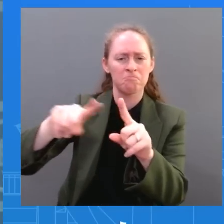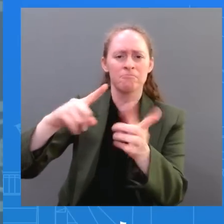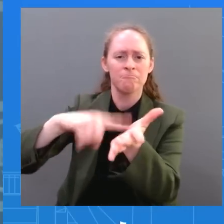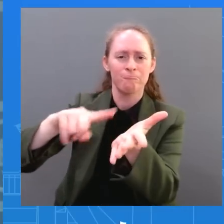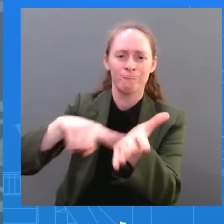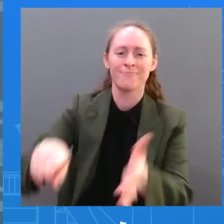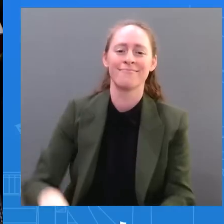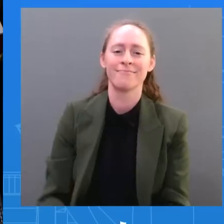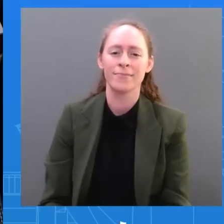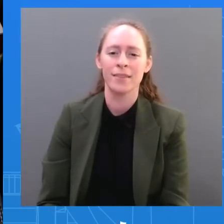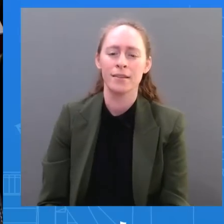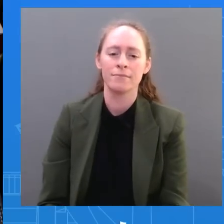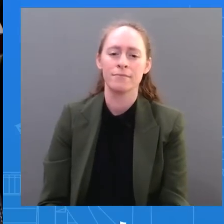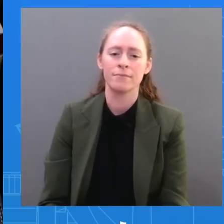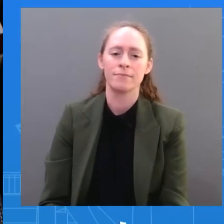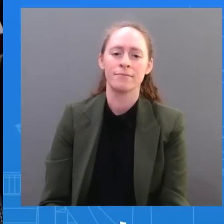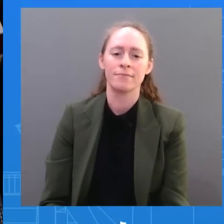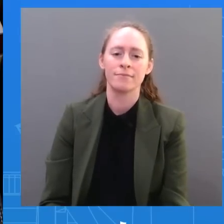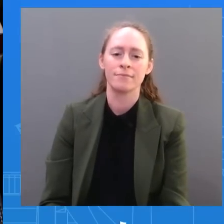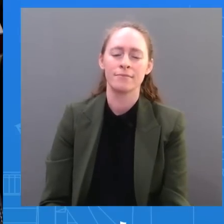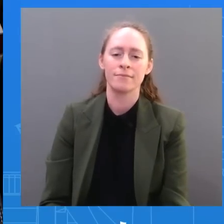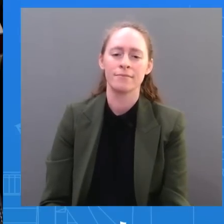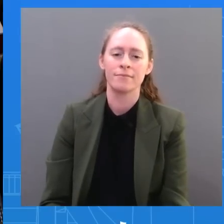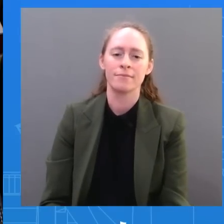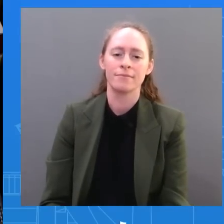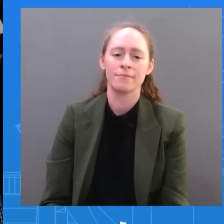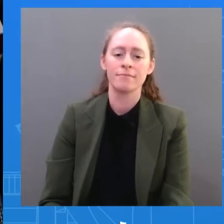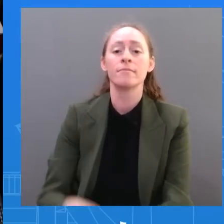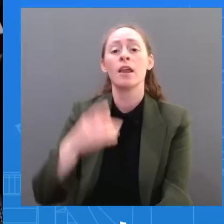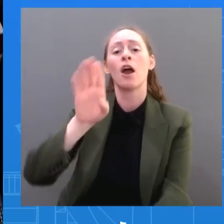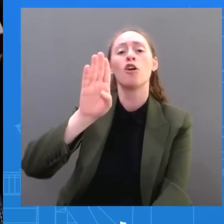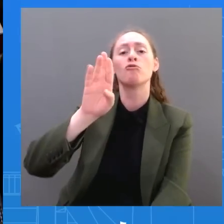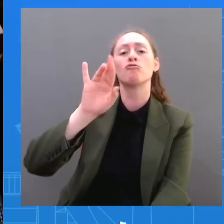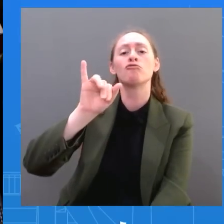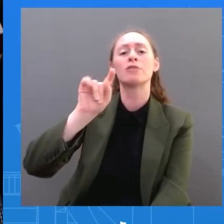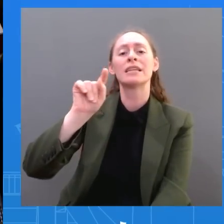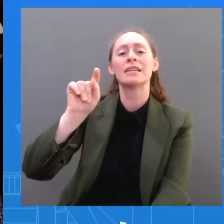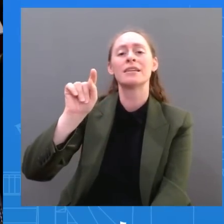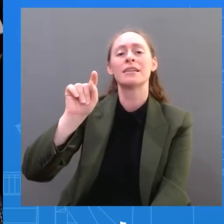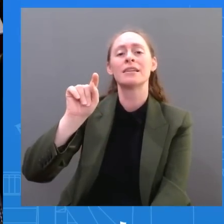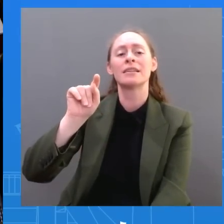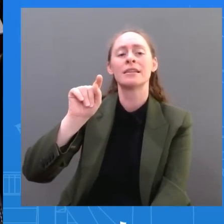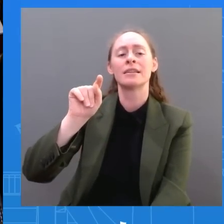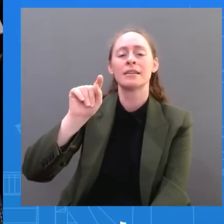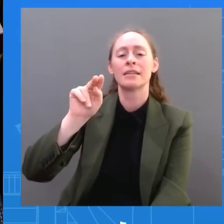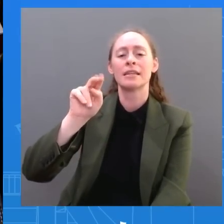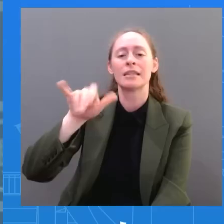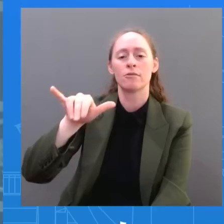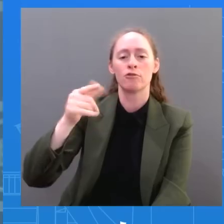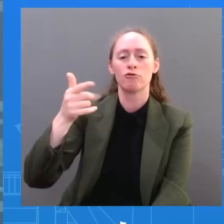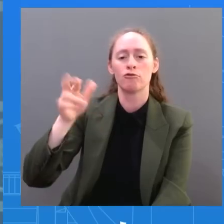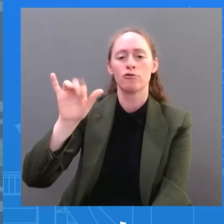What was his reaction? And did he express a message for Griner and her family? Ms. Jean-Pierre: So I'm not going to share